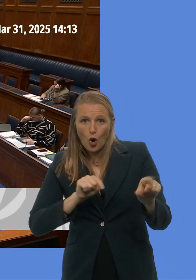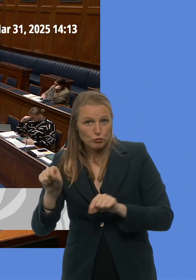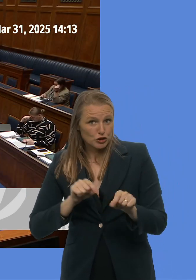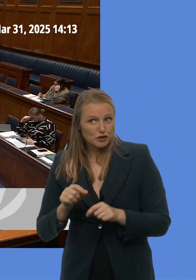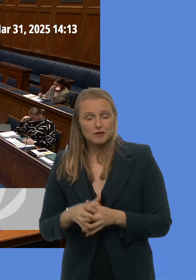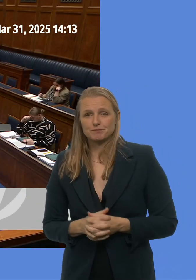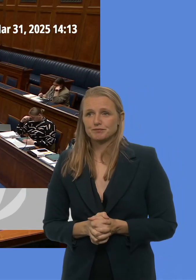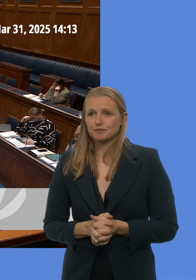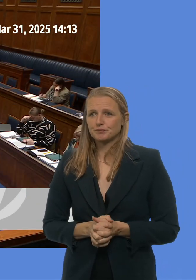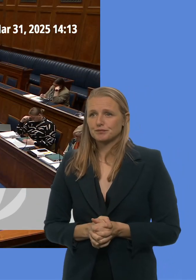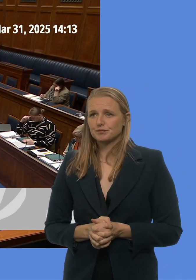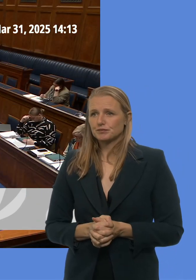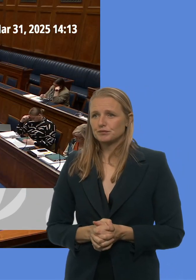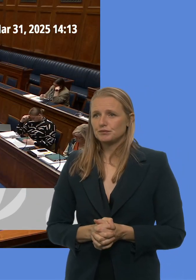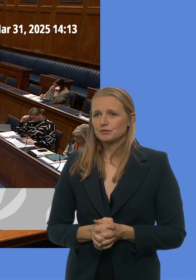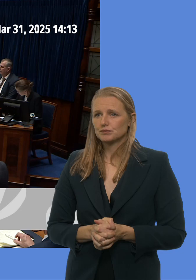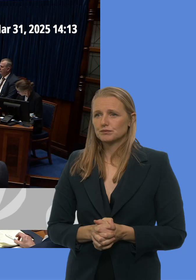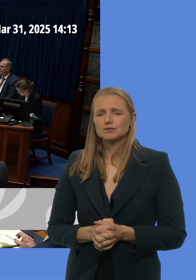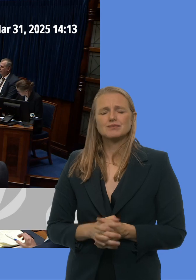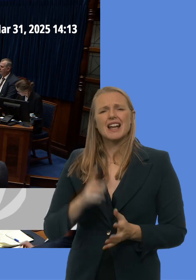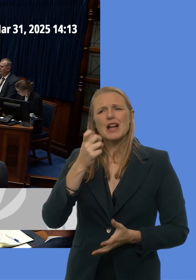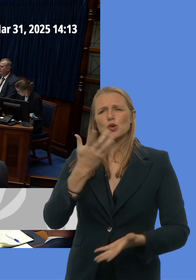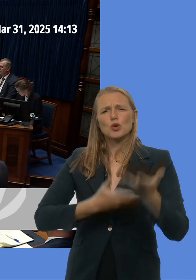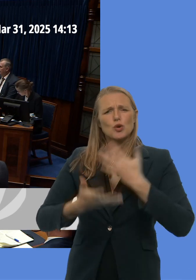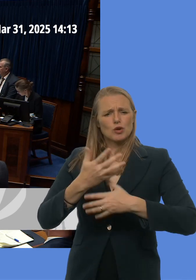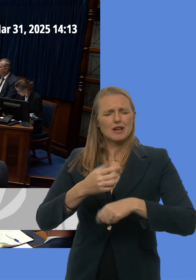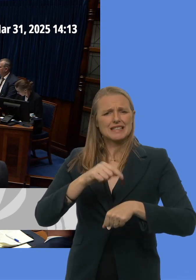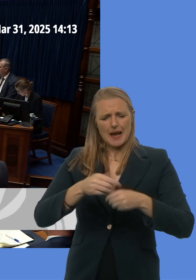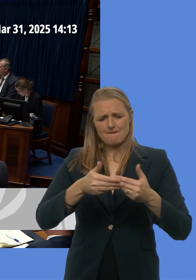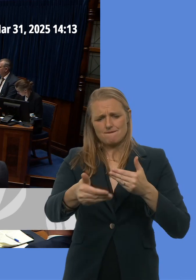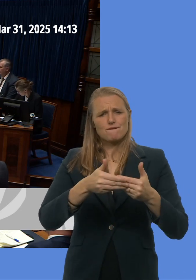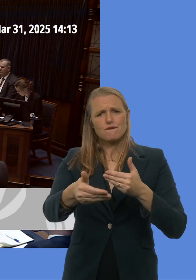Can the Deputy First Minister outline a time frame for a publication of the final investment strategy?